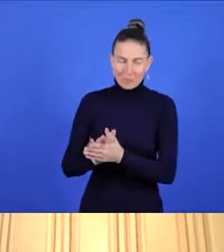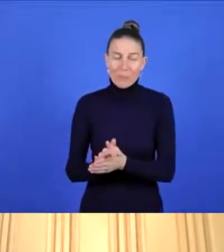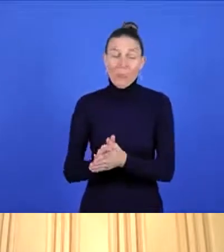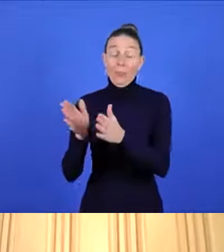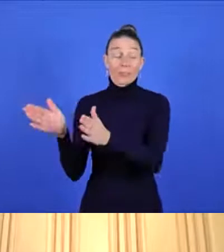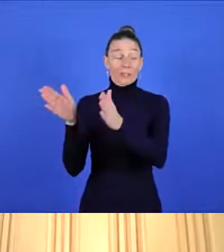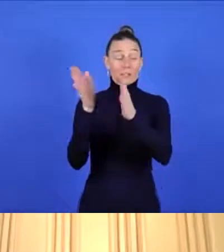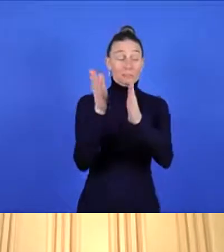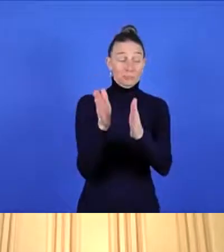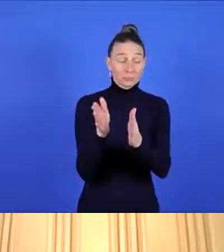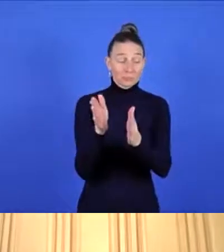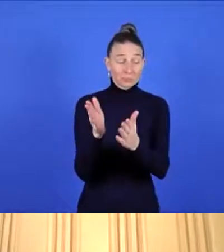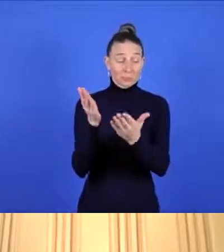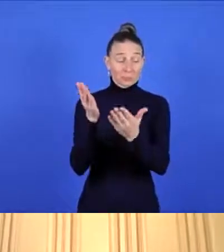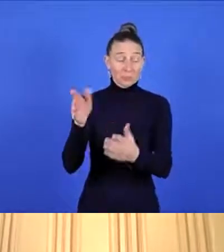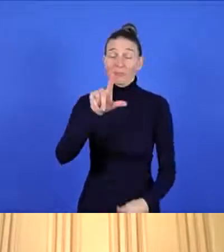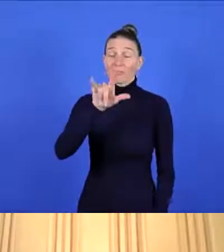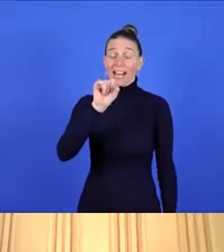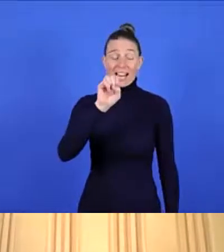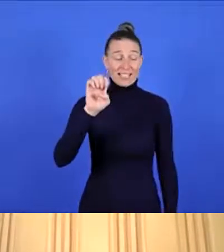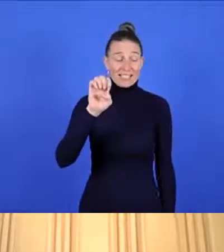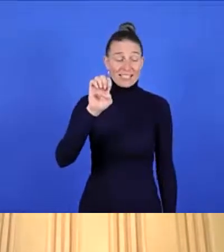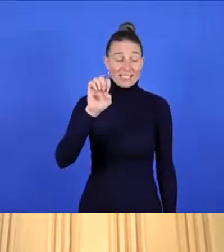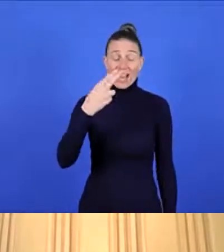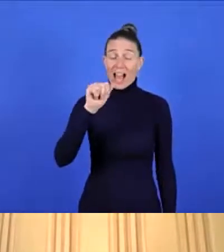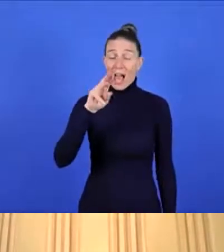consumer and professional advocacy committee